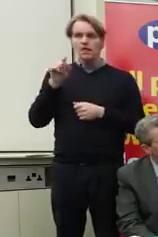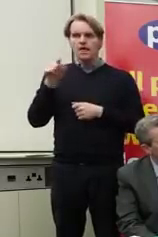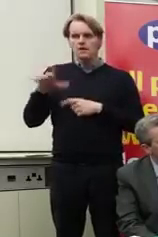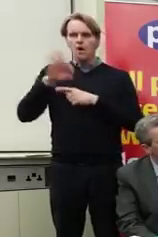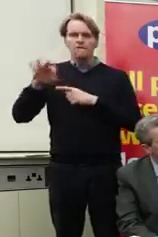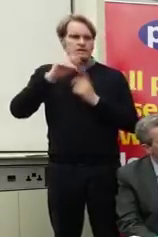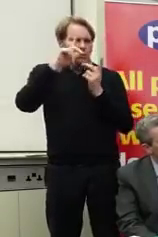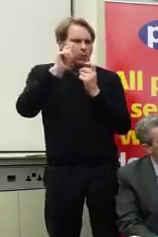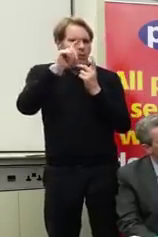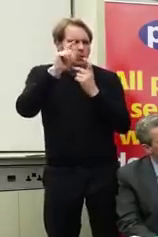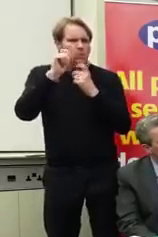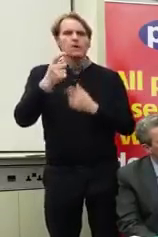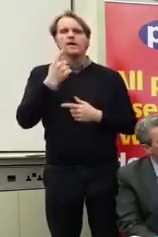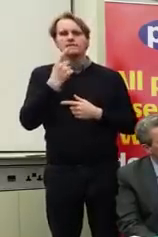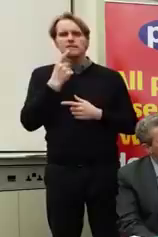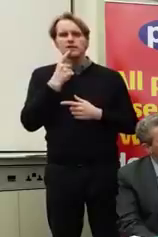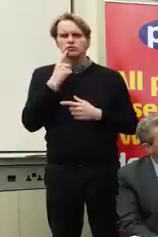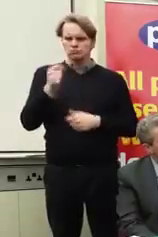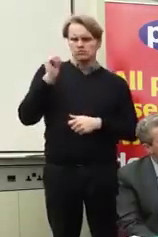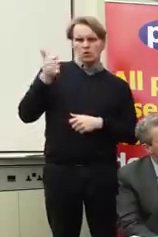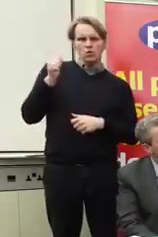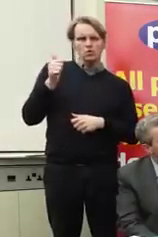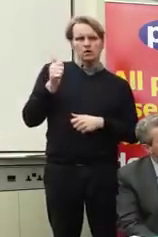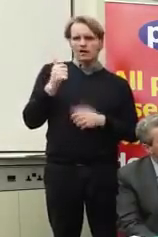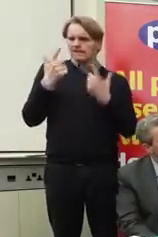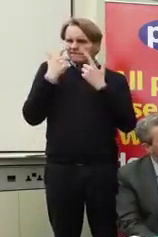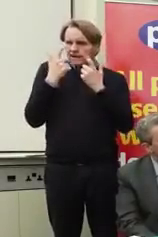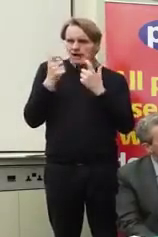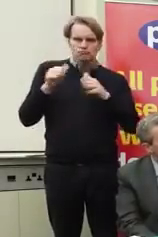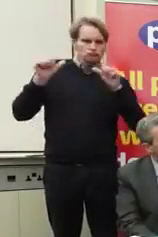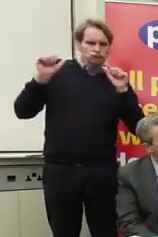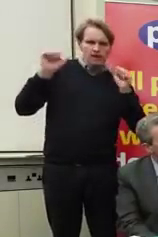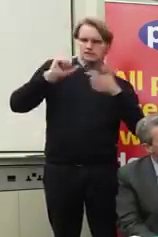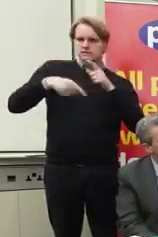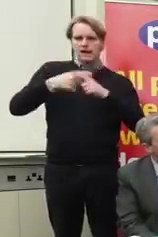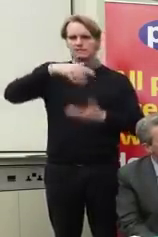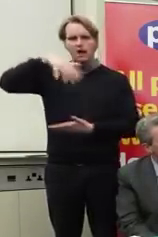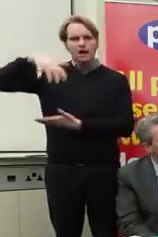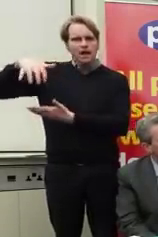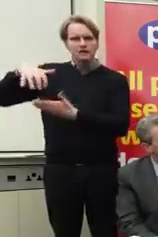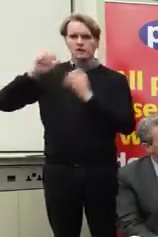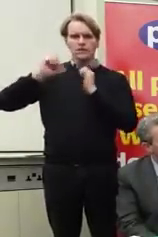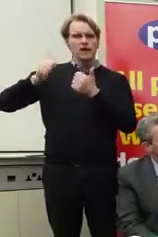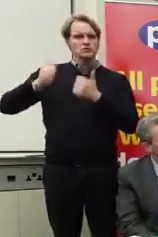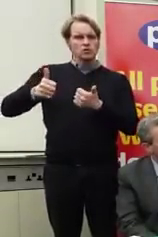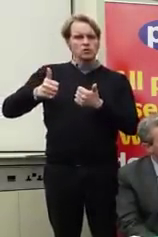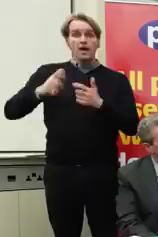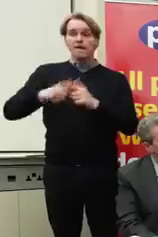they can ensure that the appropriate level of taxes were paid and there'd be enforcement etc if you lose that all